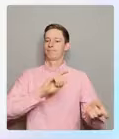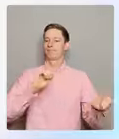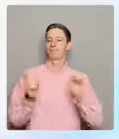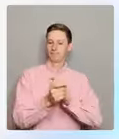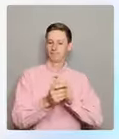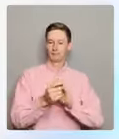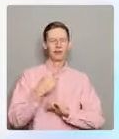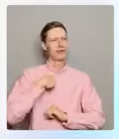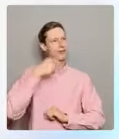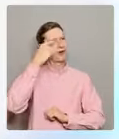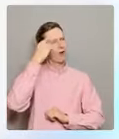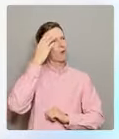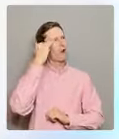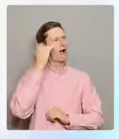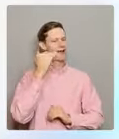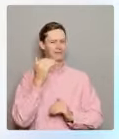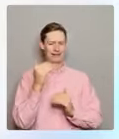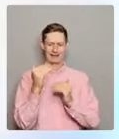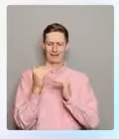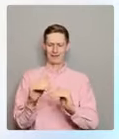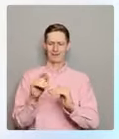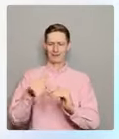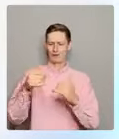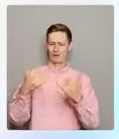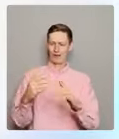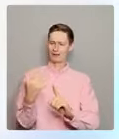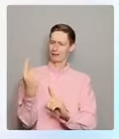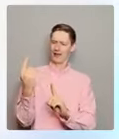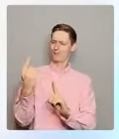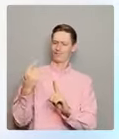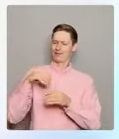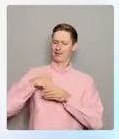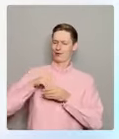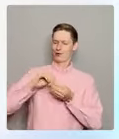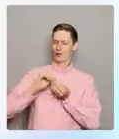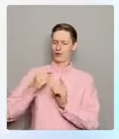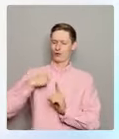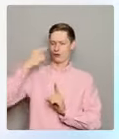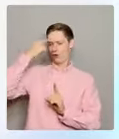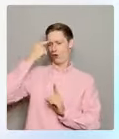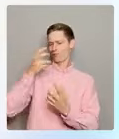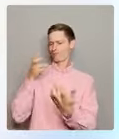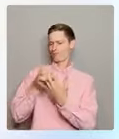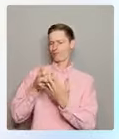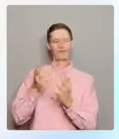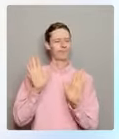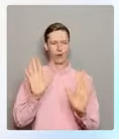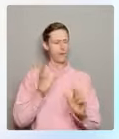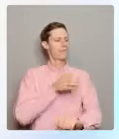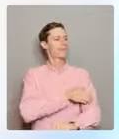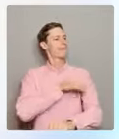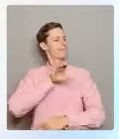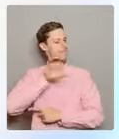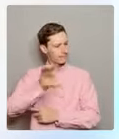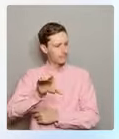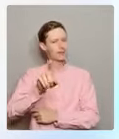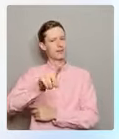We thought, well, you know, why limit the player to some internal number that we think might fit them well? Why not we just put it directly in a player's hands